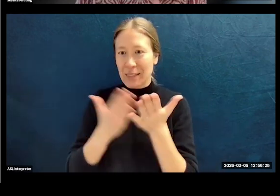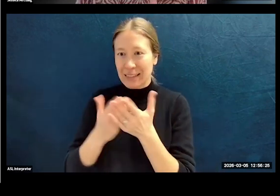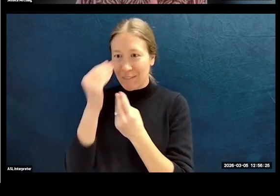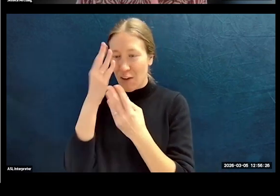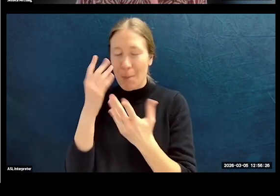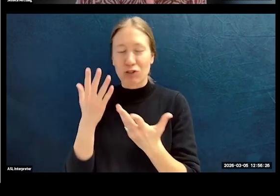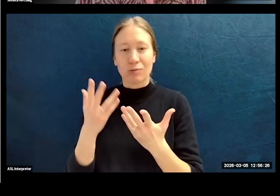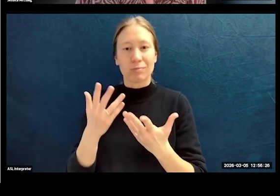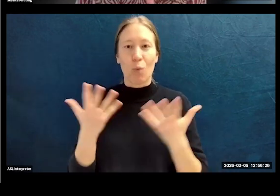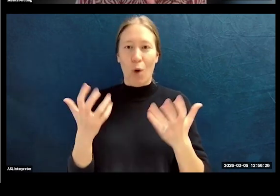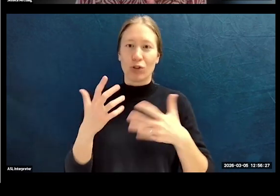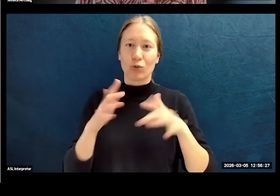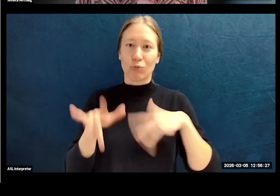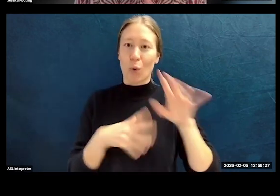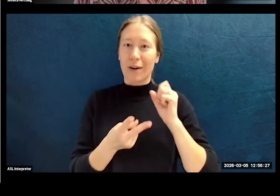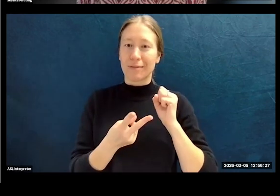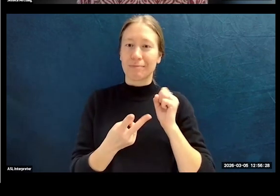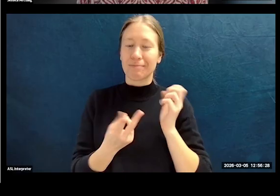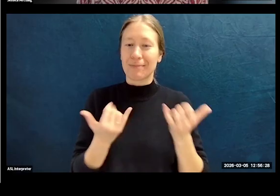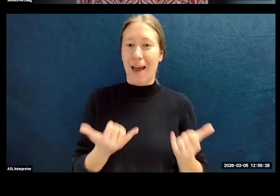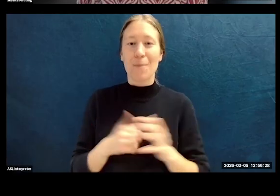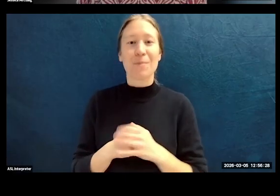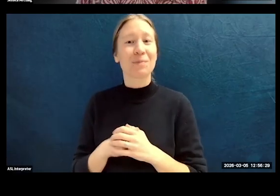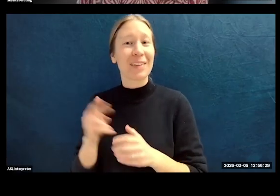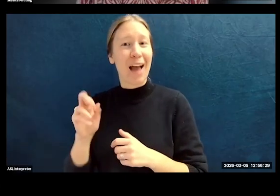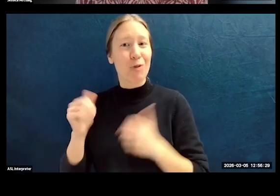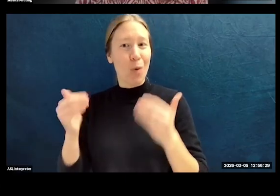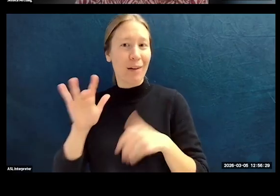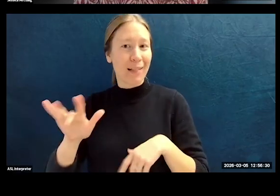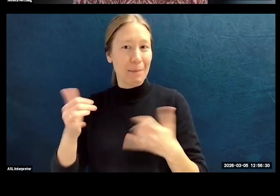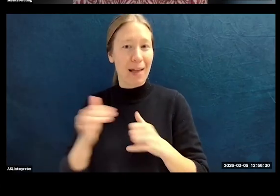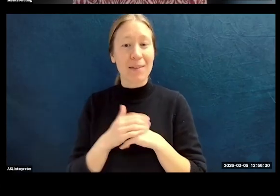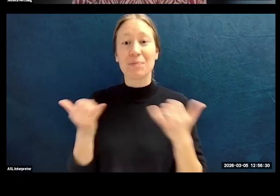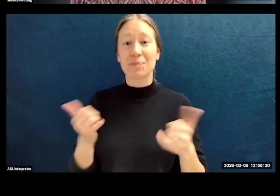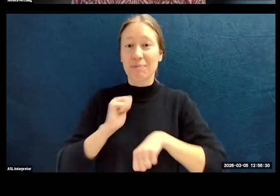All right, Naira, take it away. A fundamental skill to creating accessible PDFs